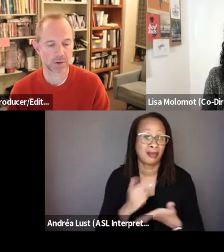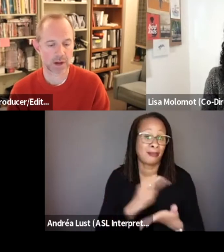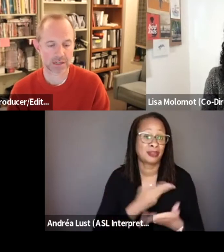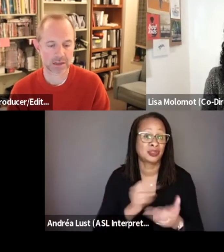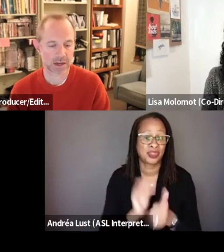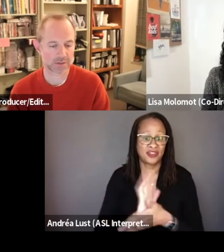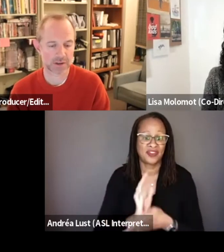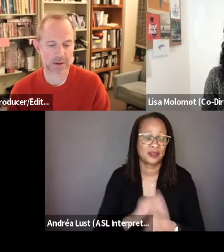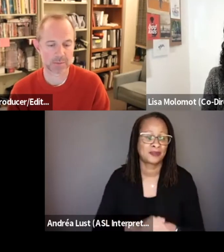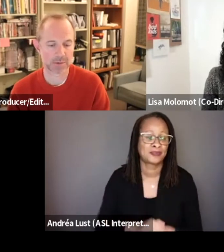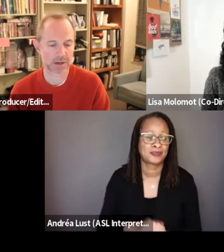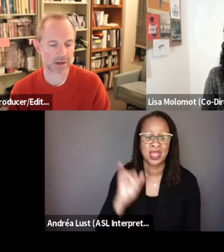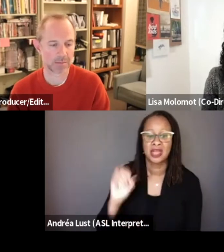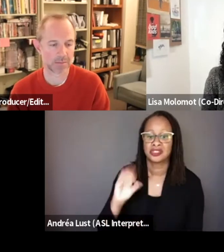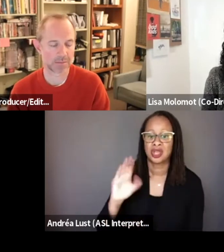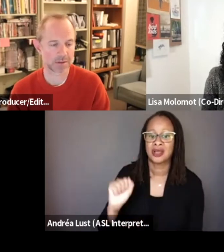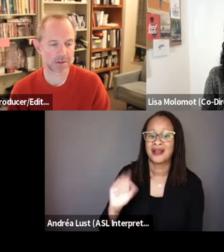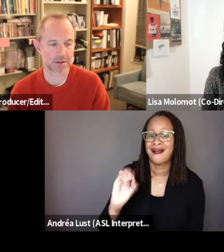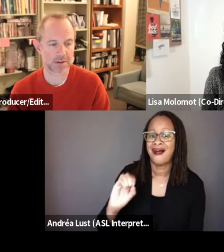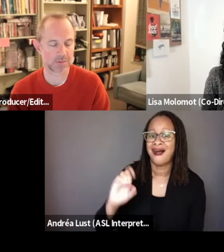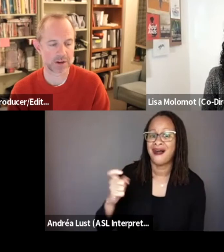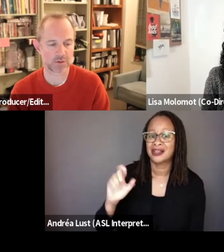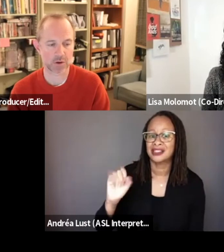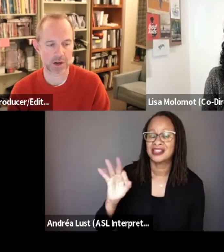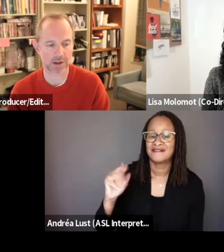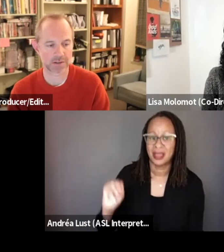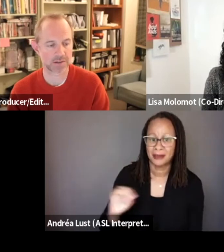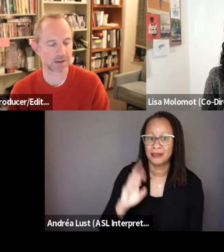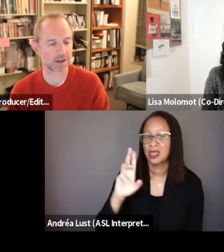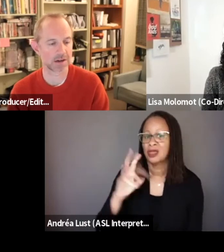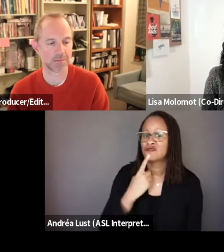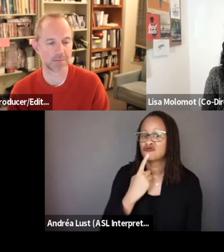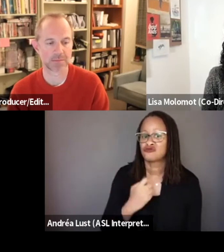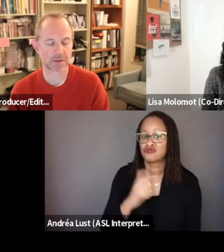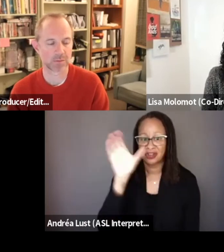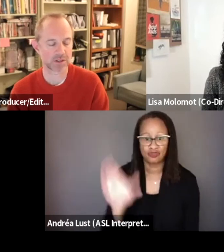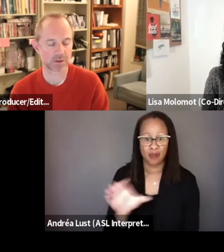Oxfam, Red Cross, Western Office on Latin America,